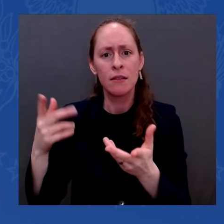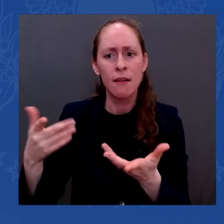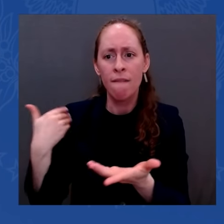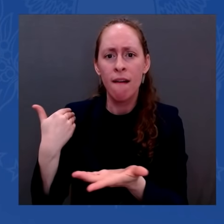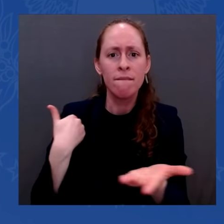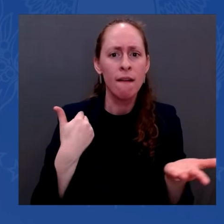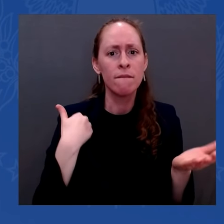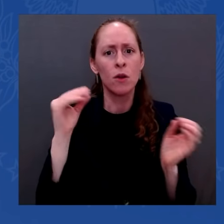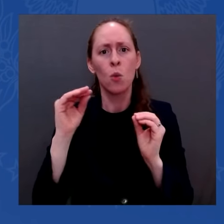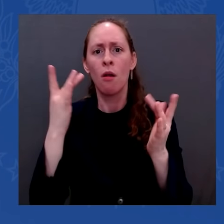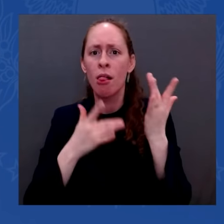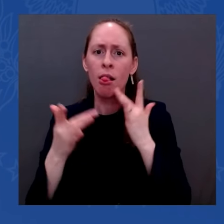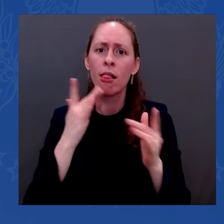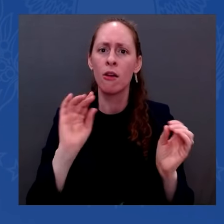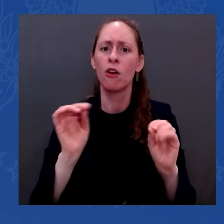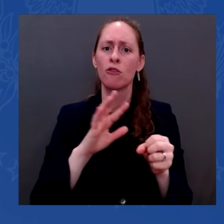And what's your expectation and hope?